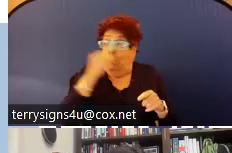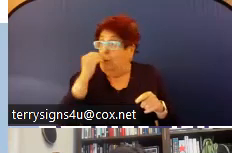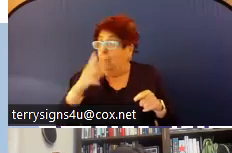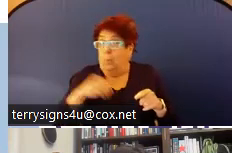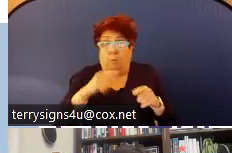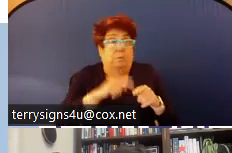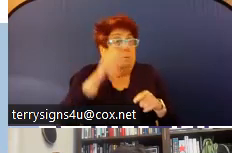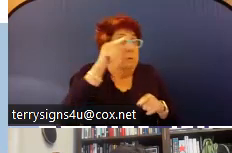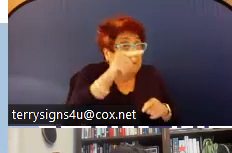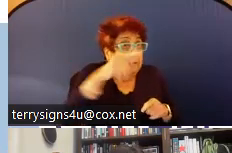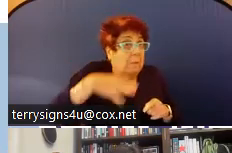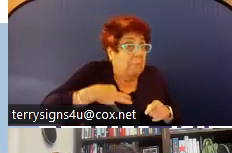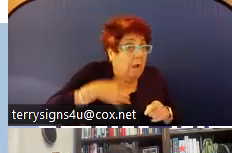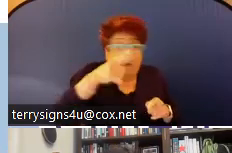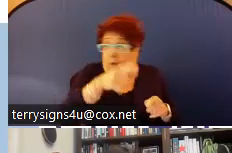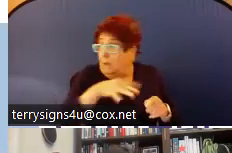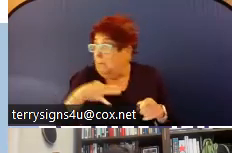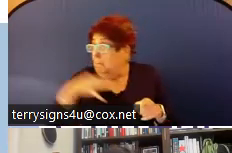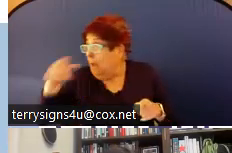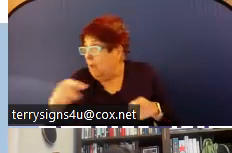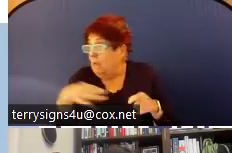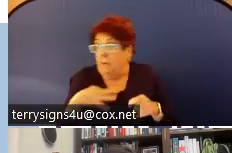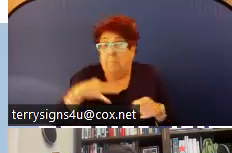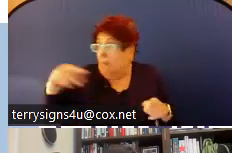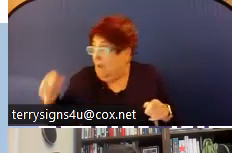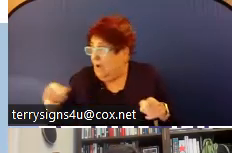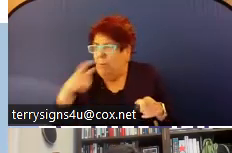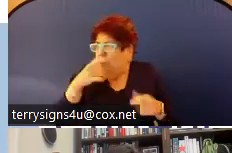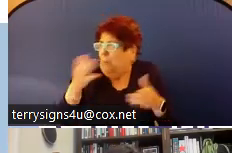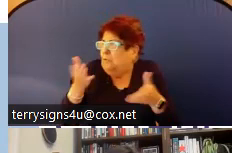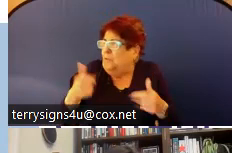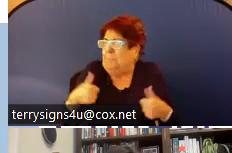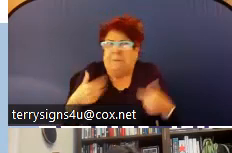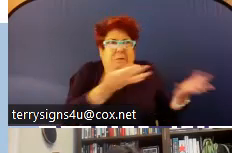applying to lots of different places to see who could serve them at any time.